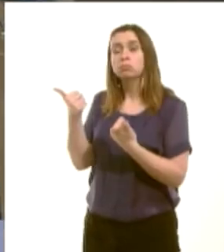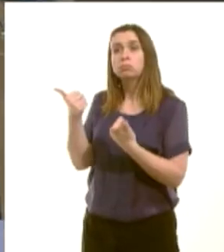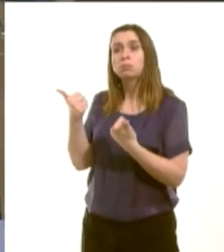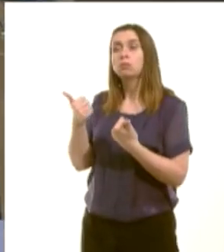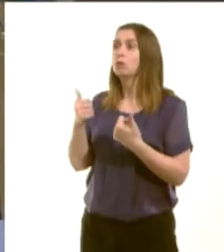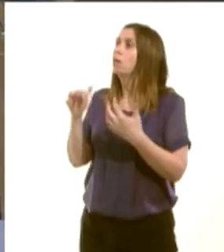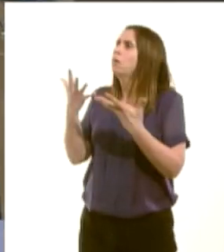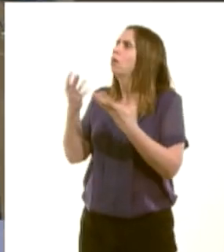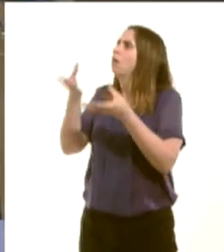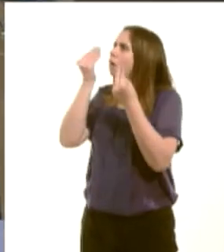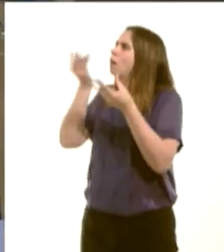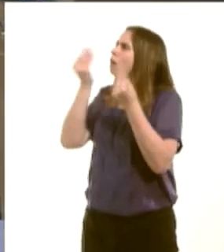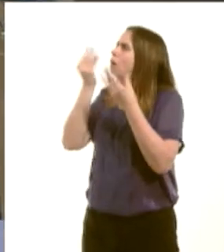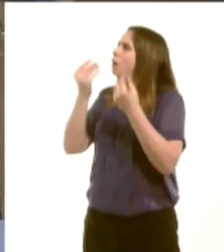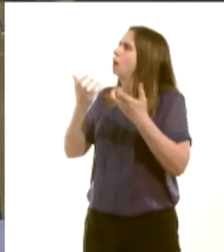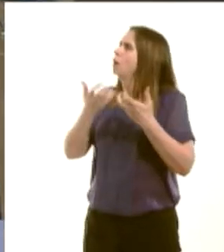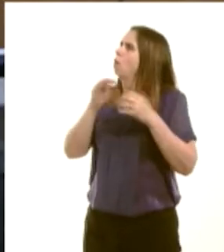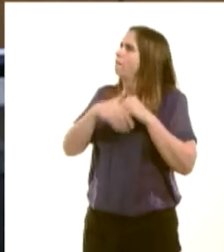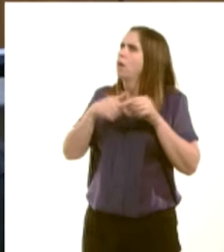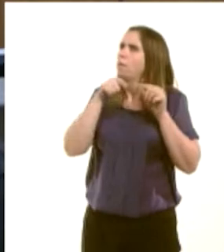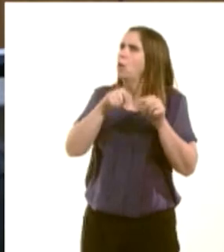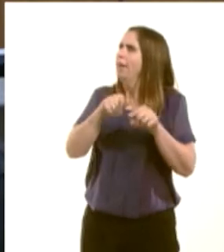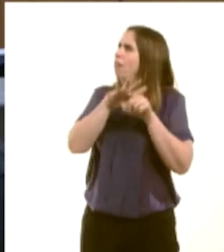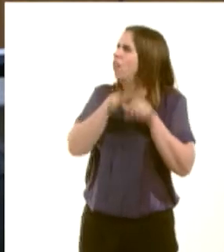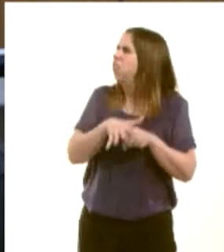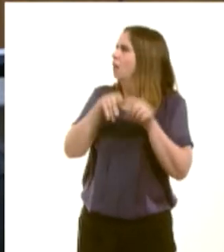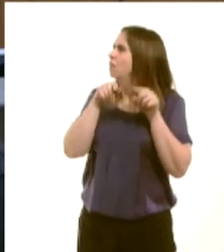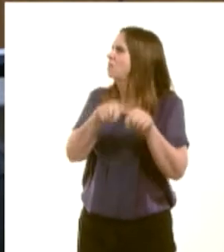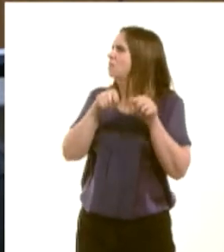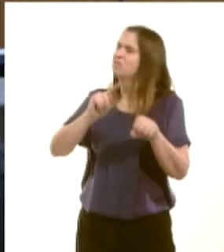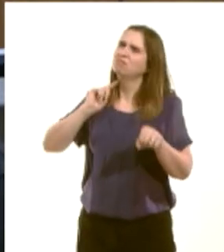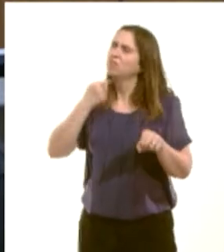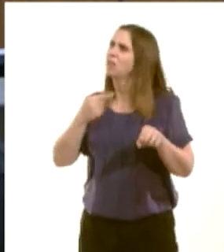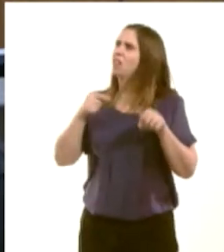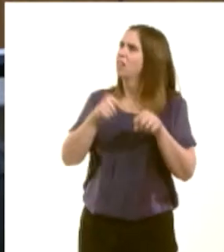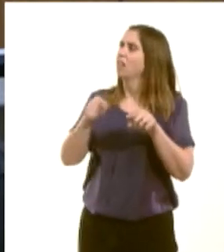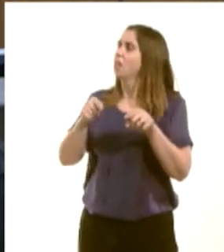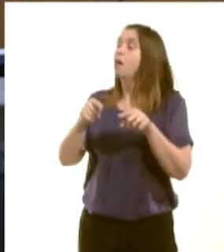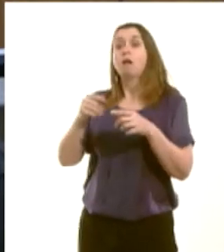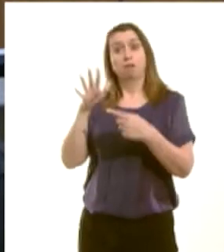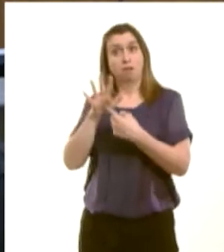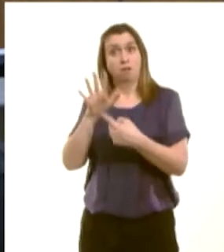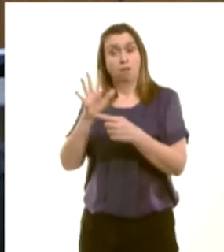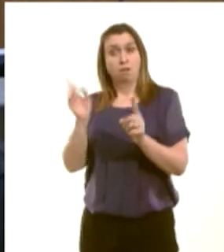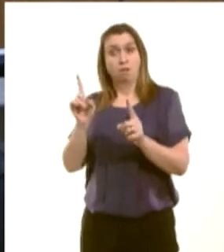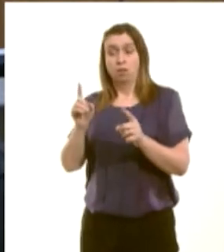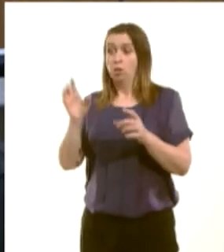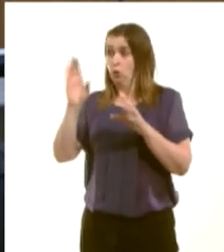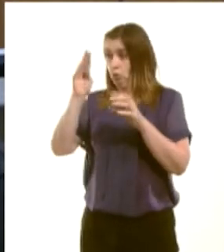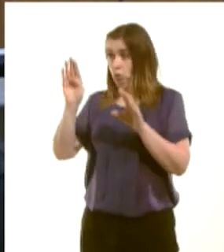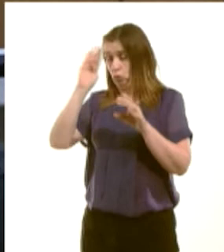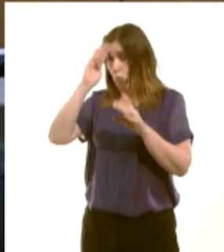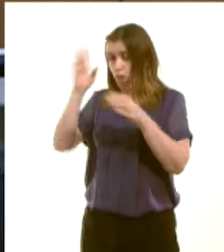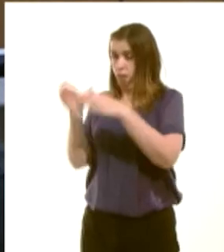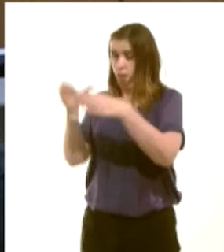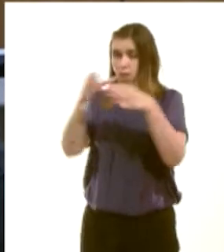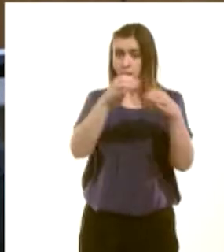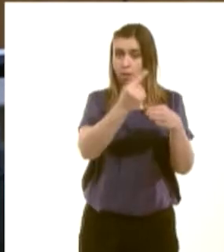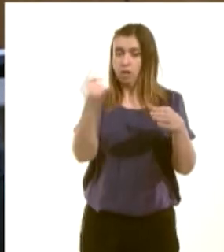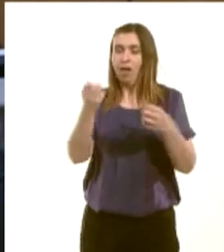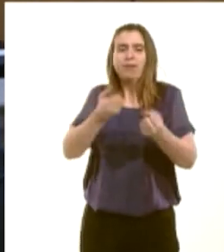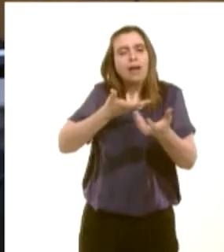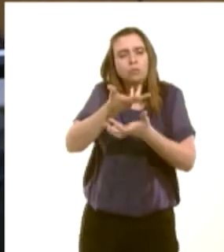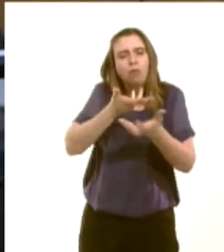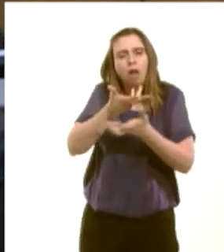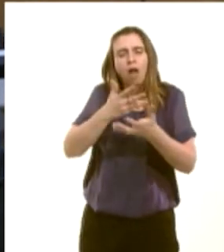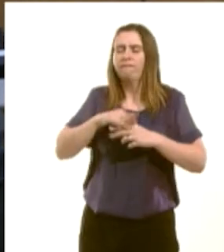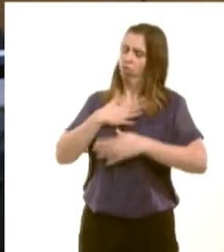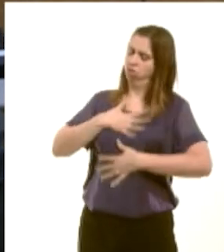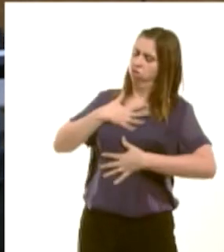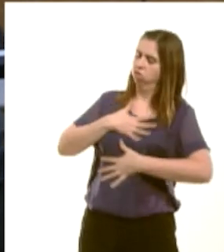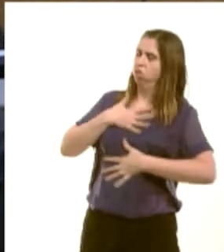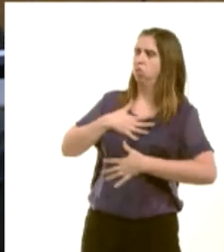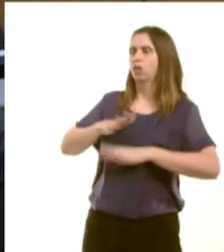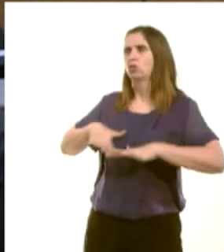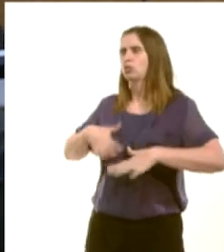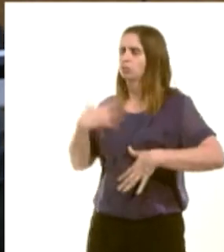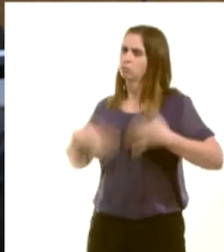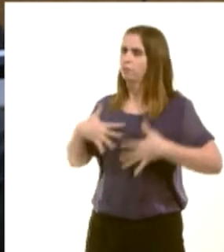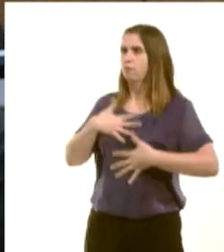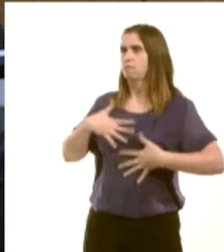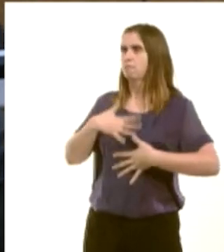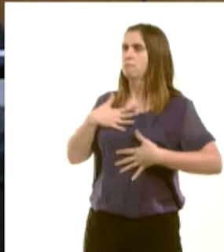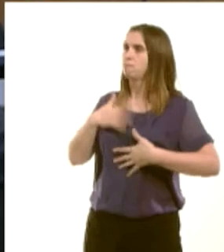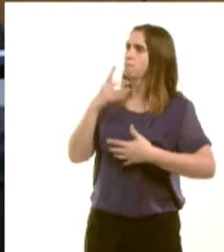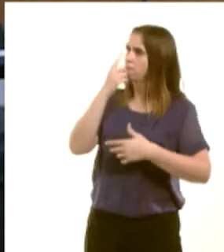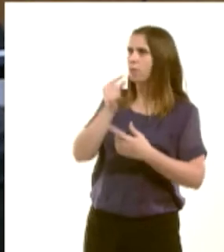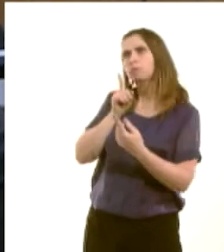of all kinds and particularly, of course, homophobic bullying.